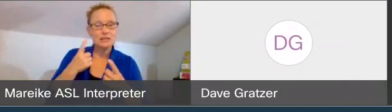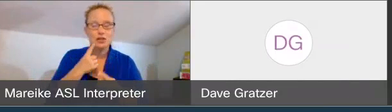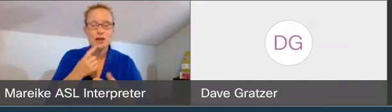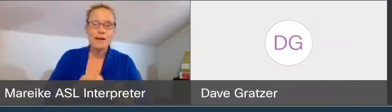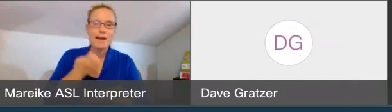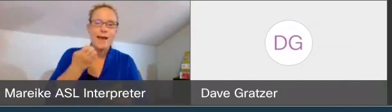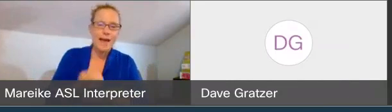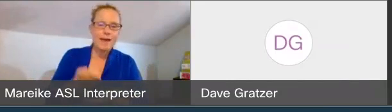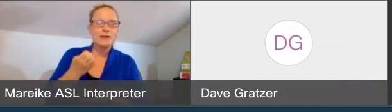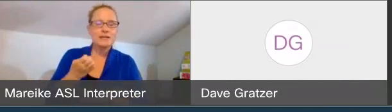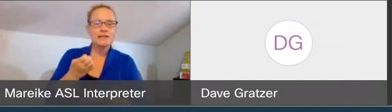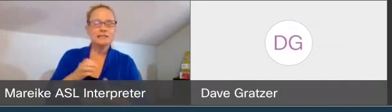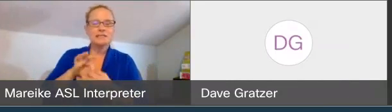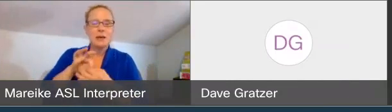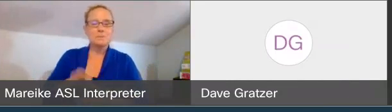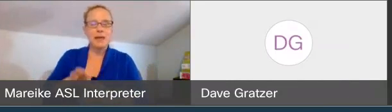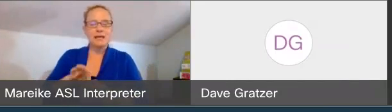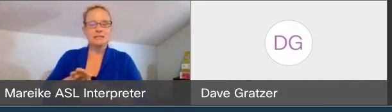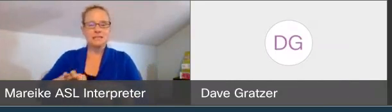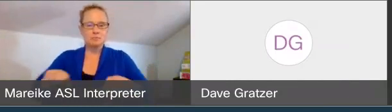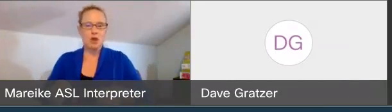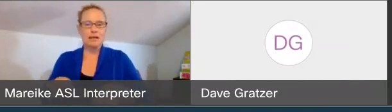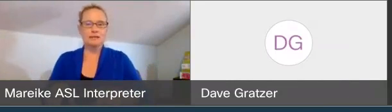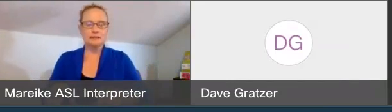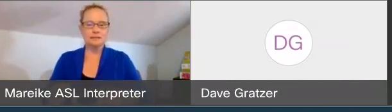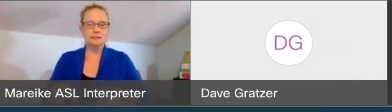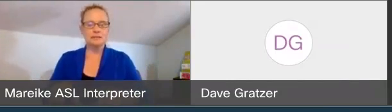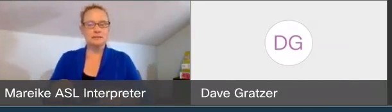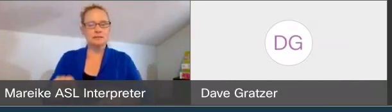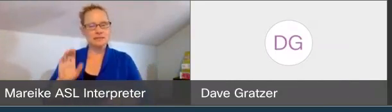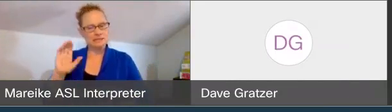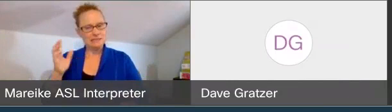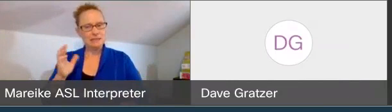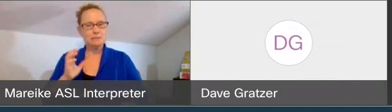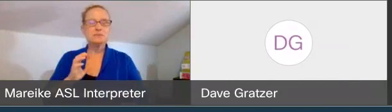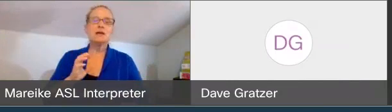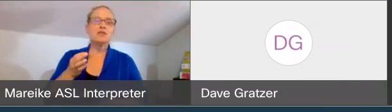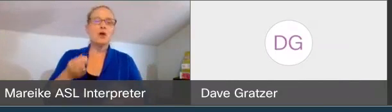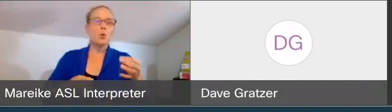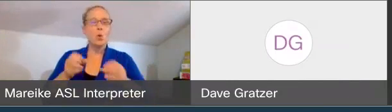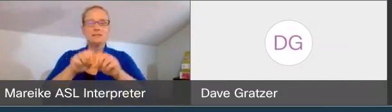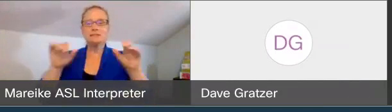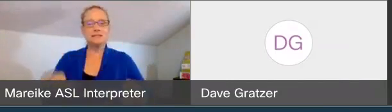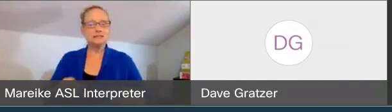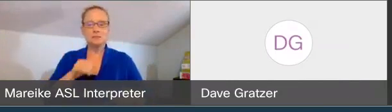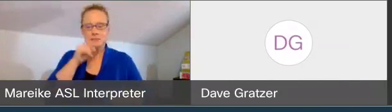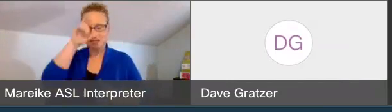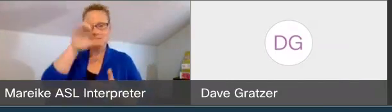practice. Apparently their court system doesn't believe that it's has evidence-based programming